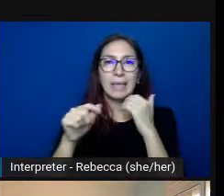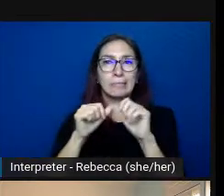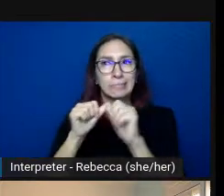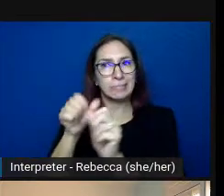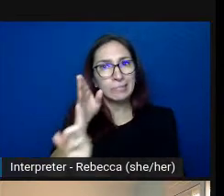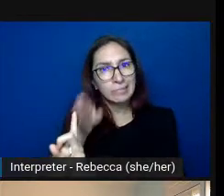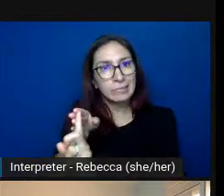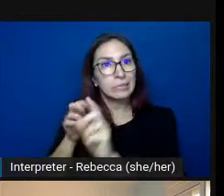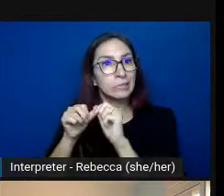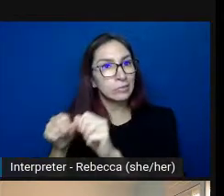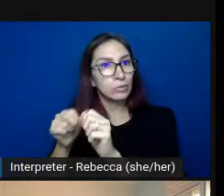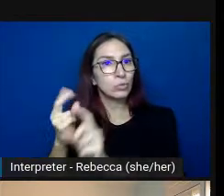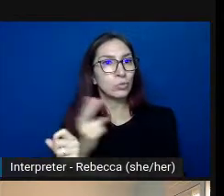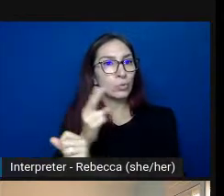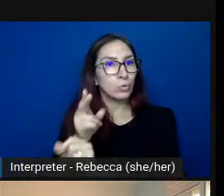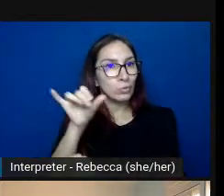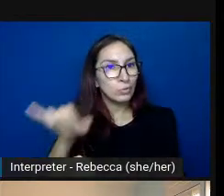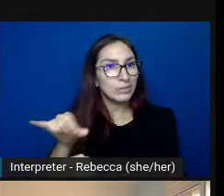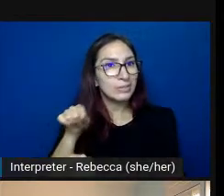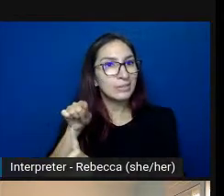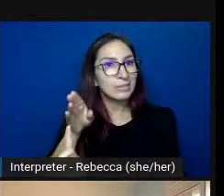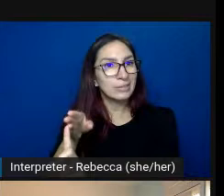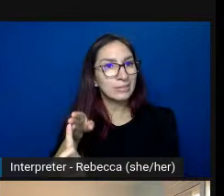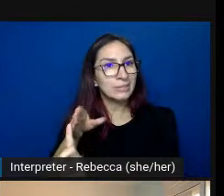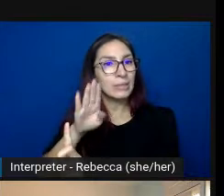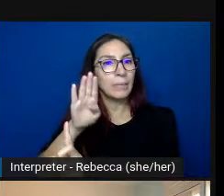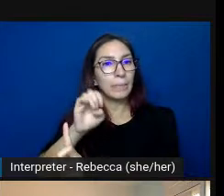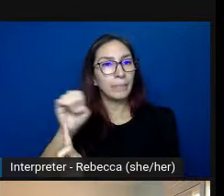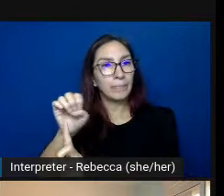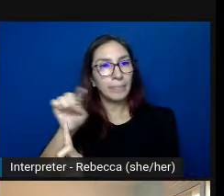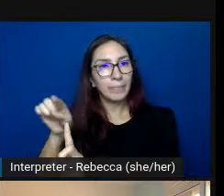accessibility in mind when developing the website still cap